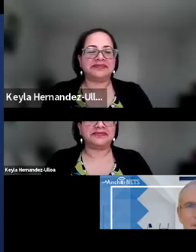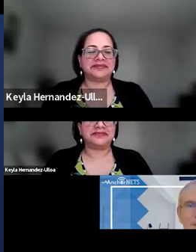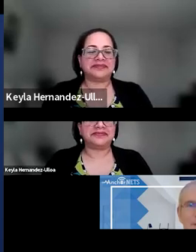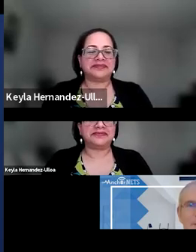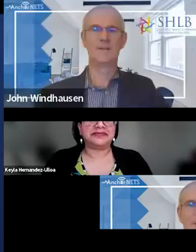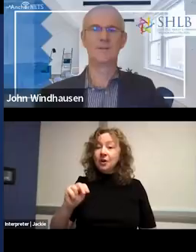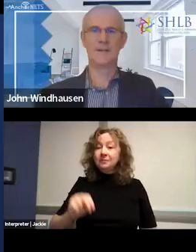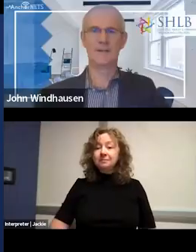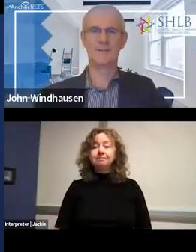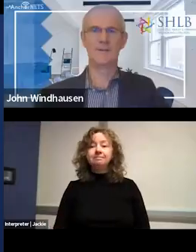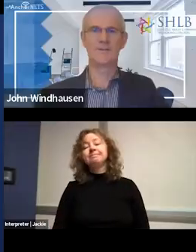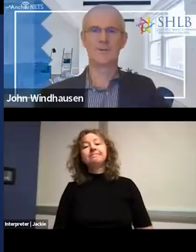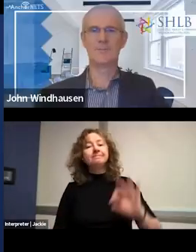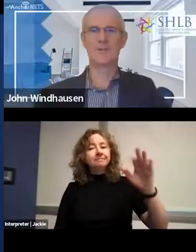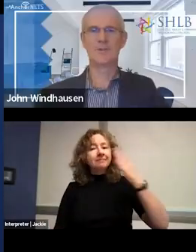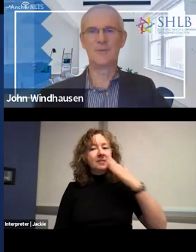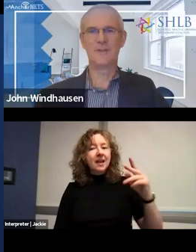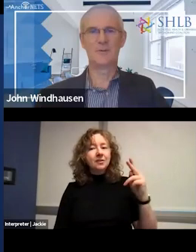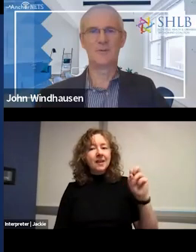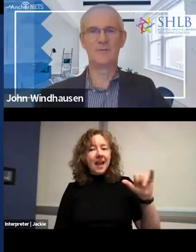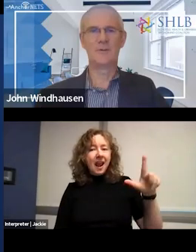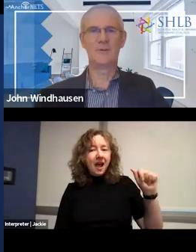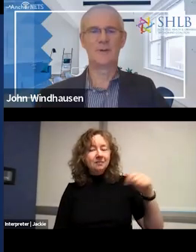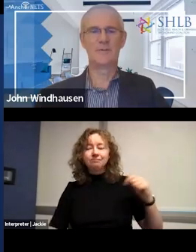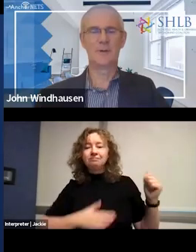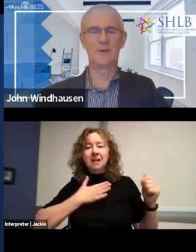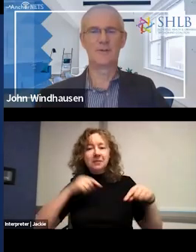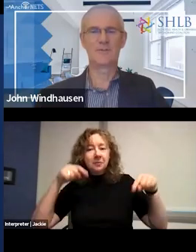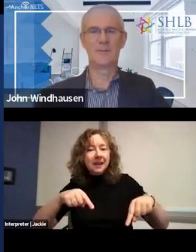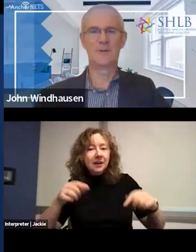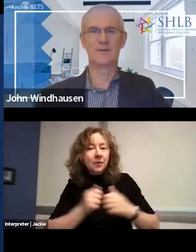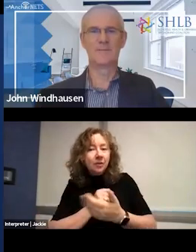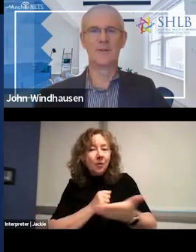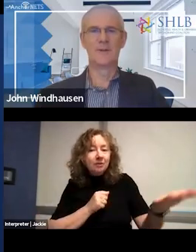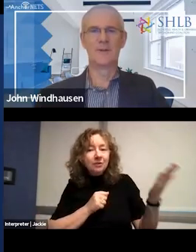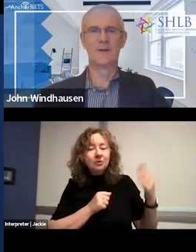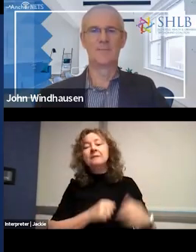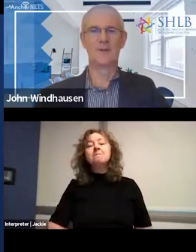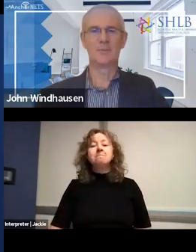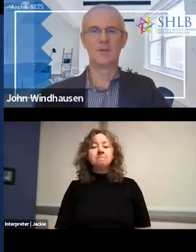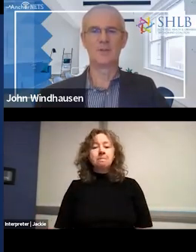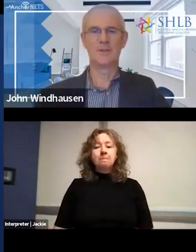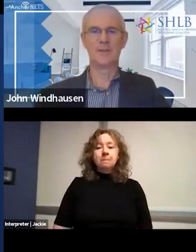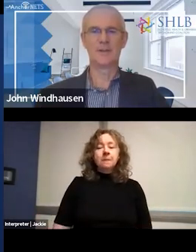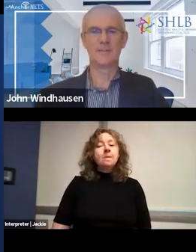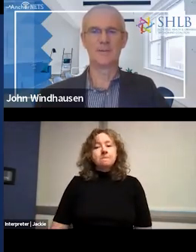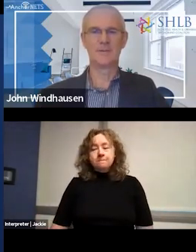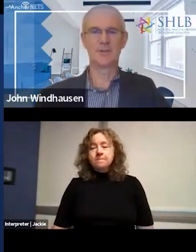Keyla Hernandez-Ulloa: welcome John. John Windhausen: Thank you, Kayla. It's a great pleasure to be here with you and everyone on this webinar